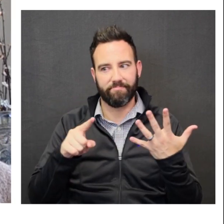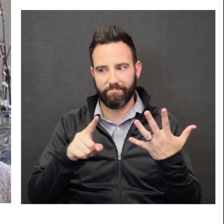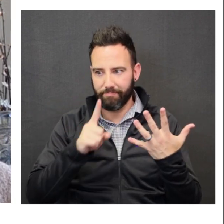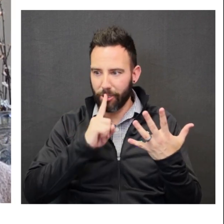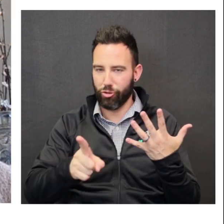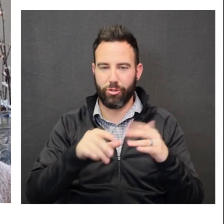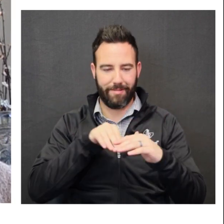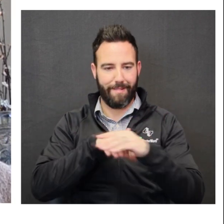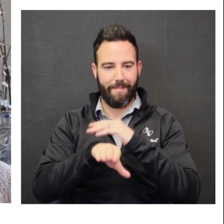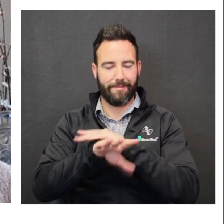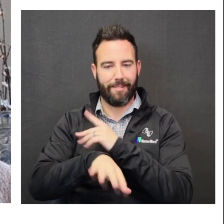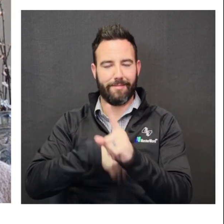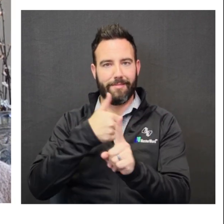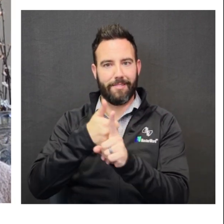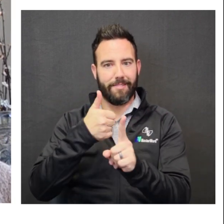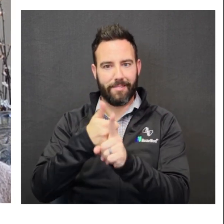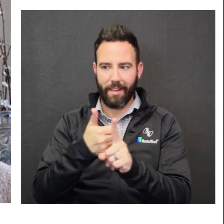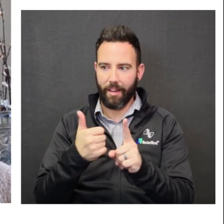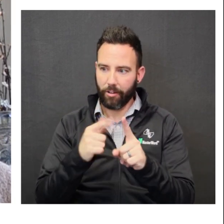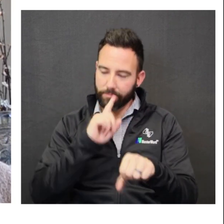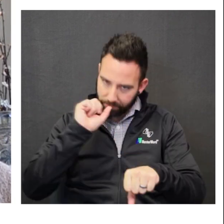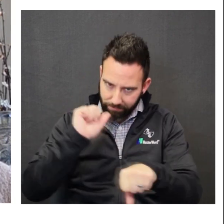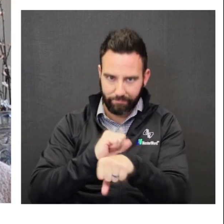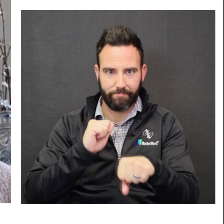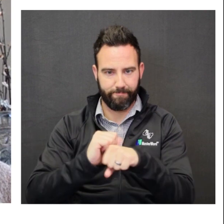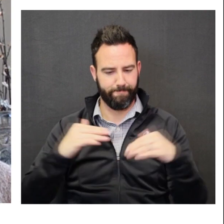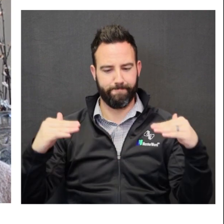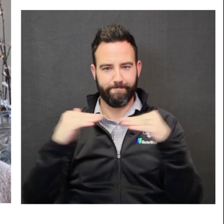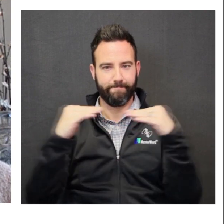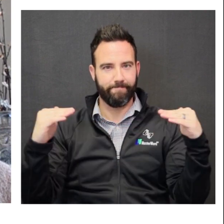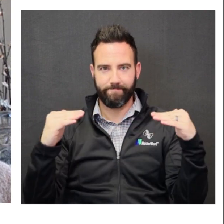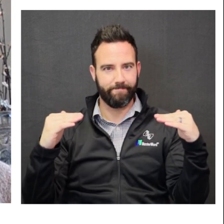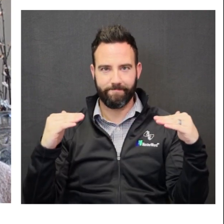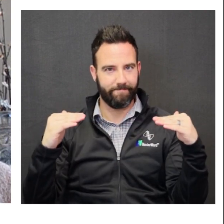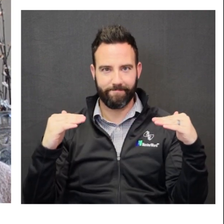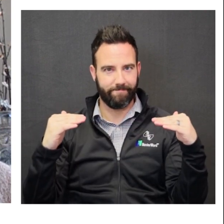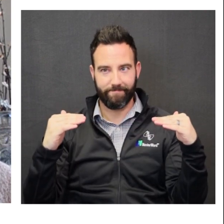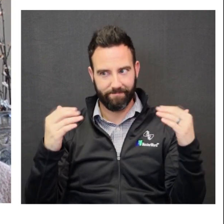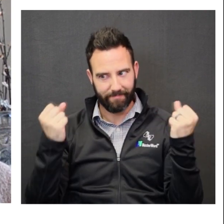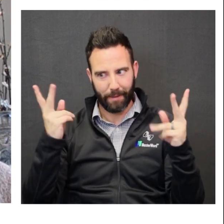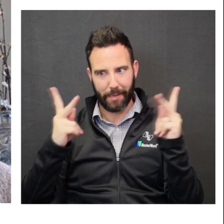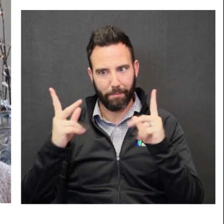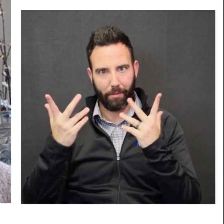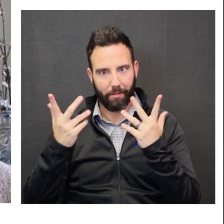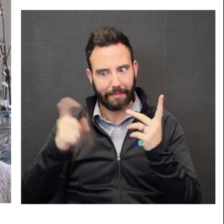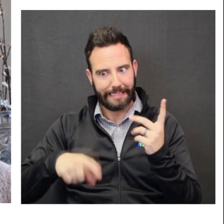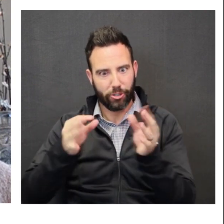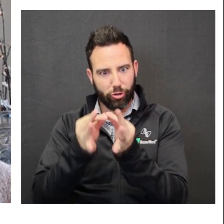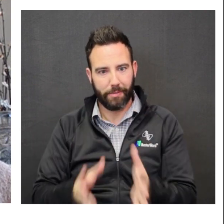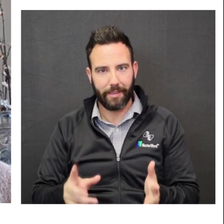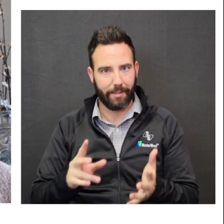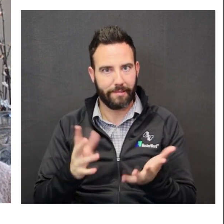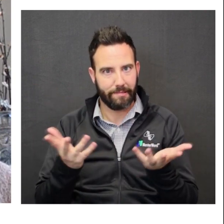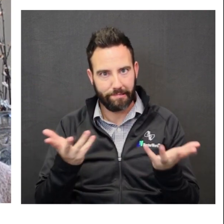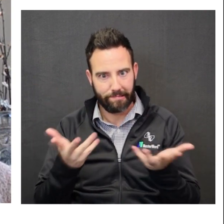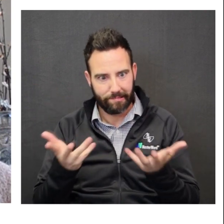that we do everything we can to make that access be equivalent for the people who depend upon on interpreting if that makes sense.